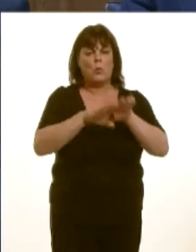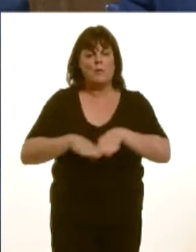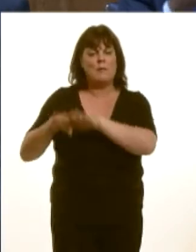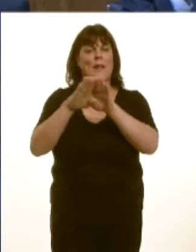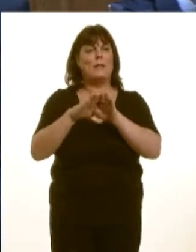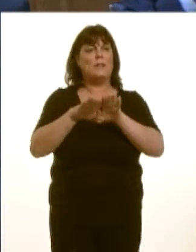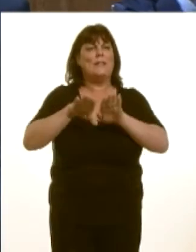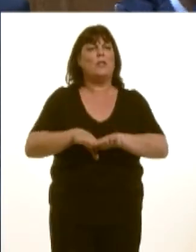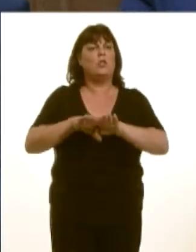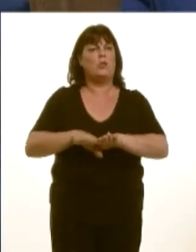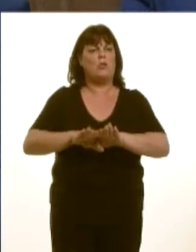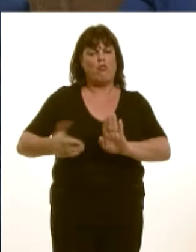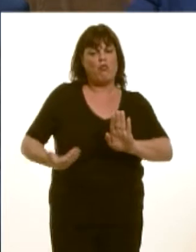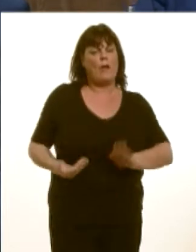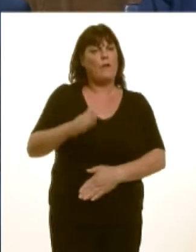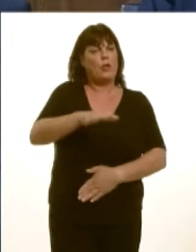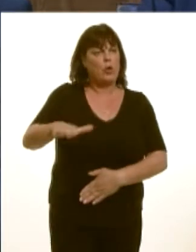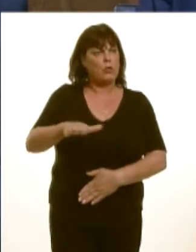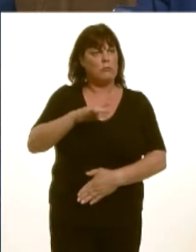and legislation that protect and safeguard children.